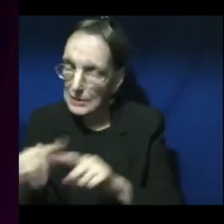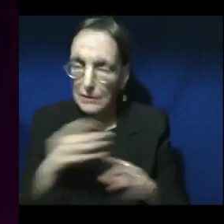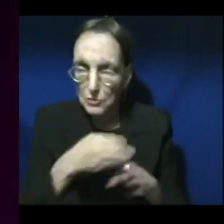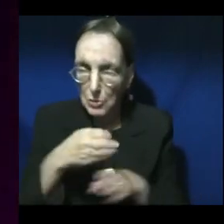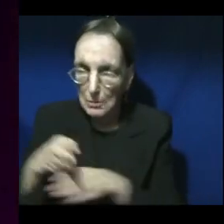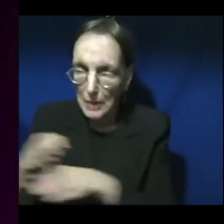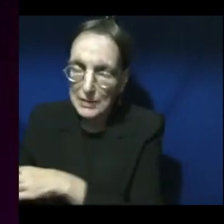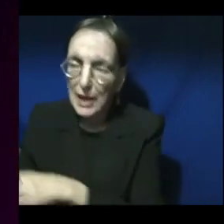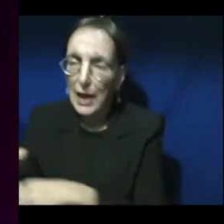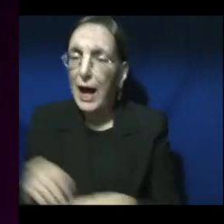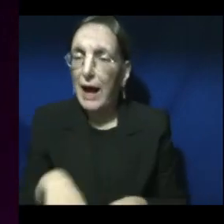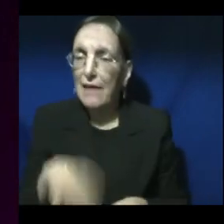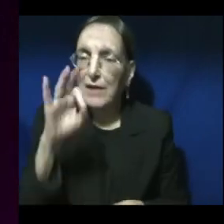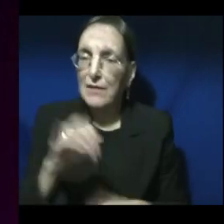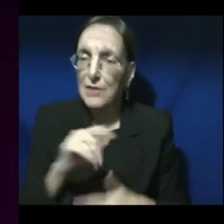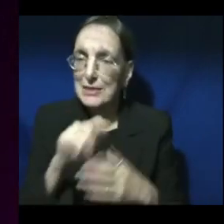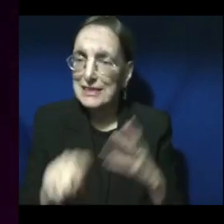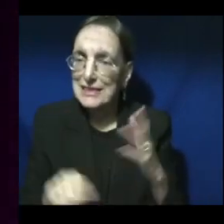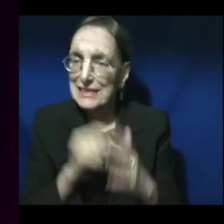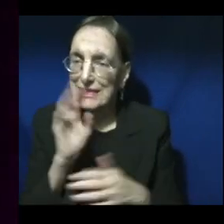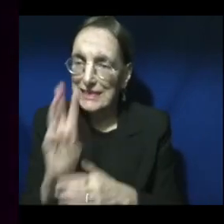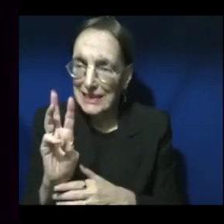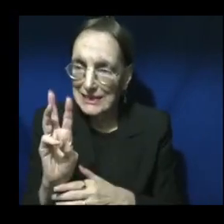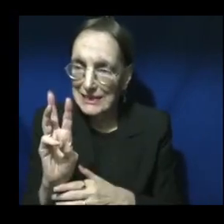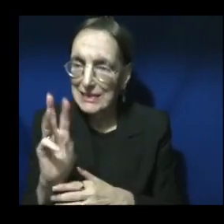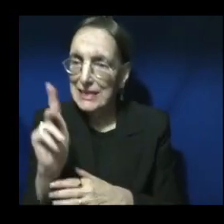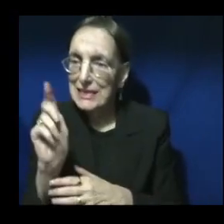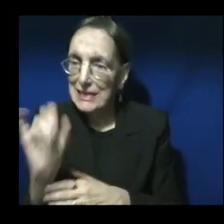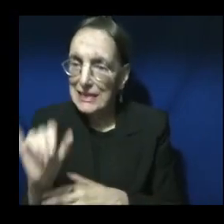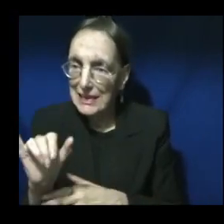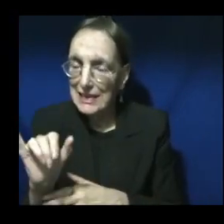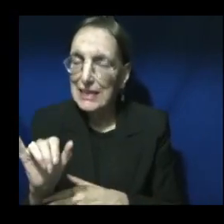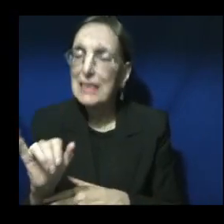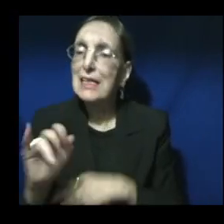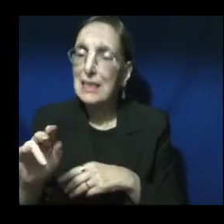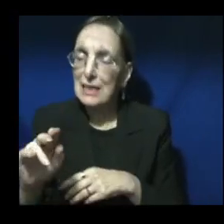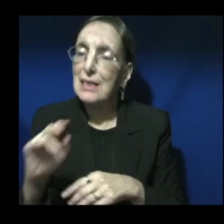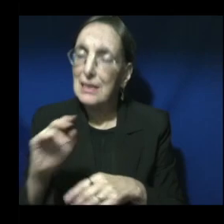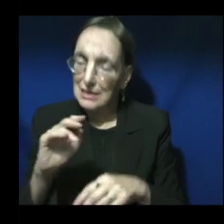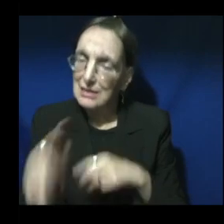language that come up again and again, whether we’re trying to persuade someone to take action